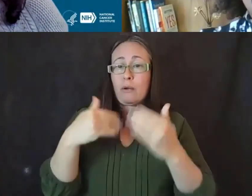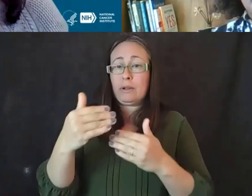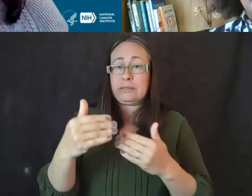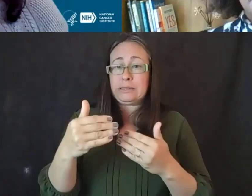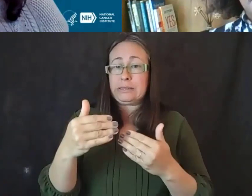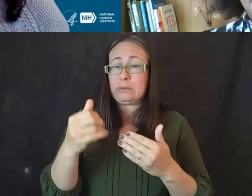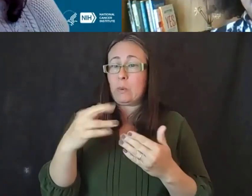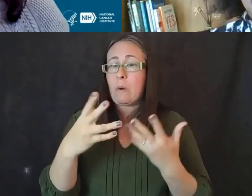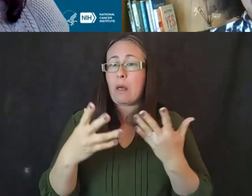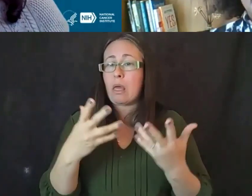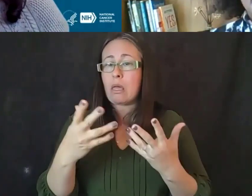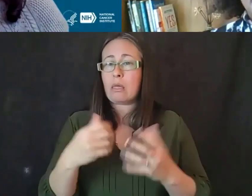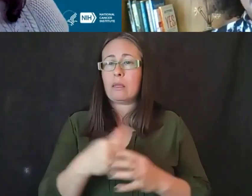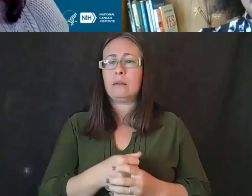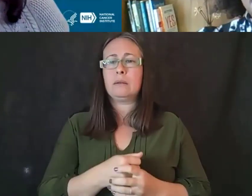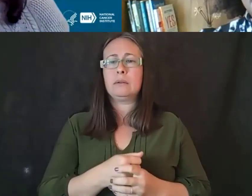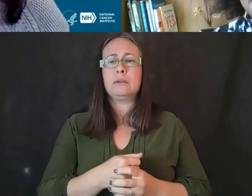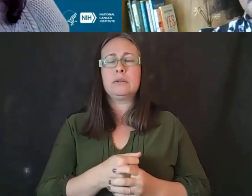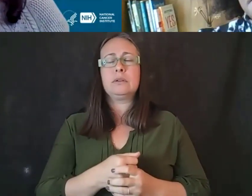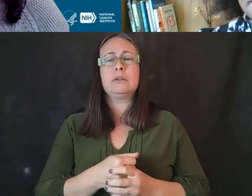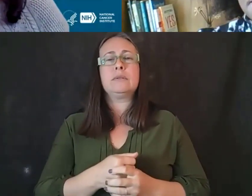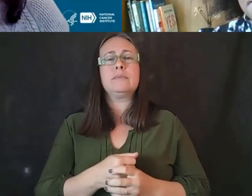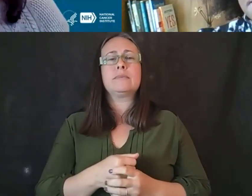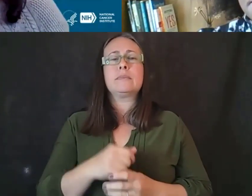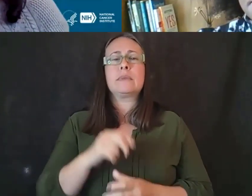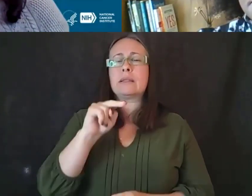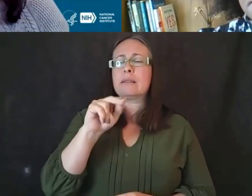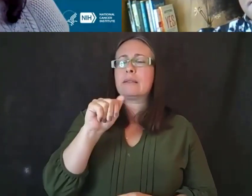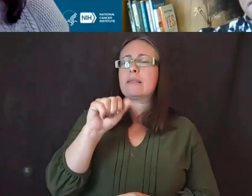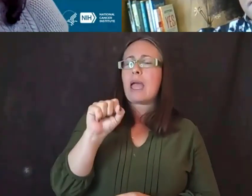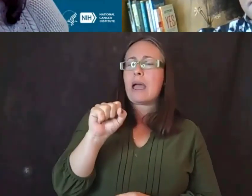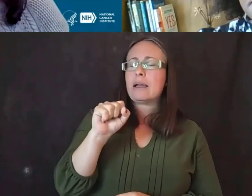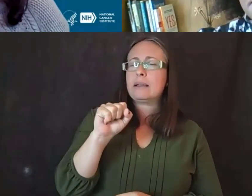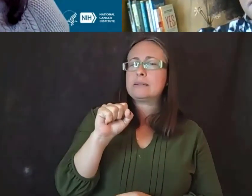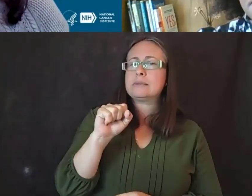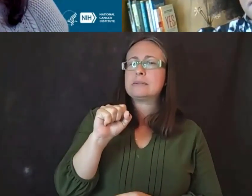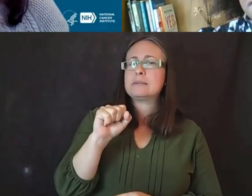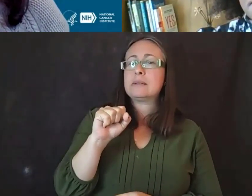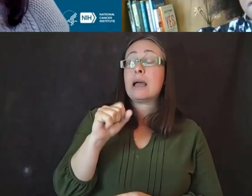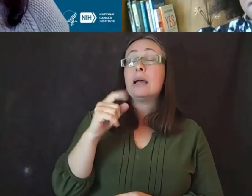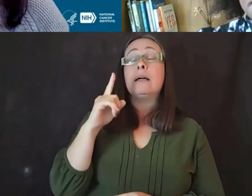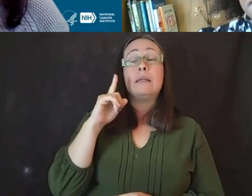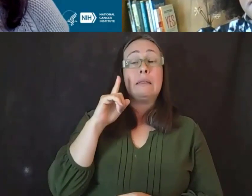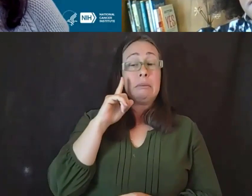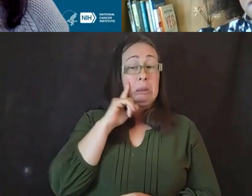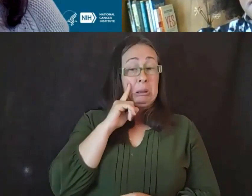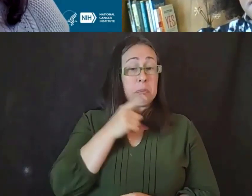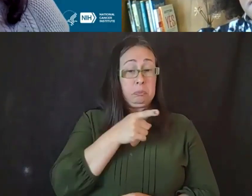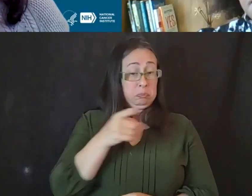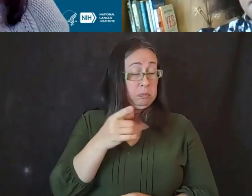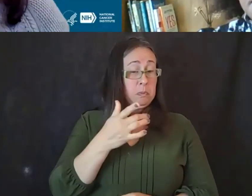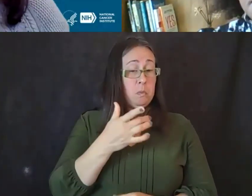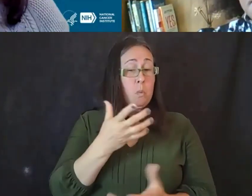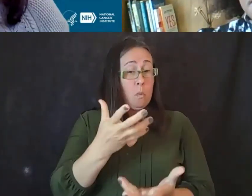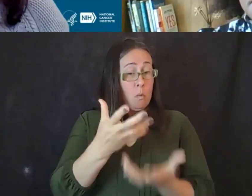for an administrative supplement. But a progress report is a fantastic way to communicate that information initially,